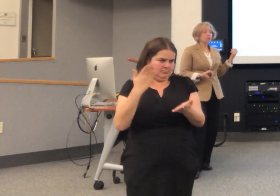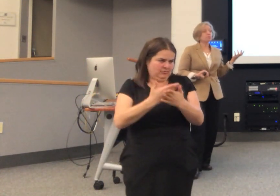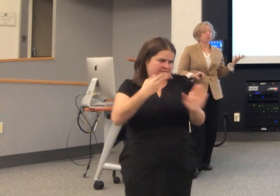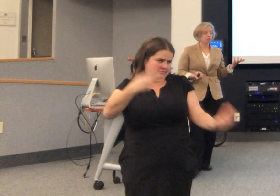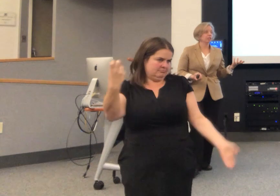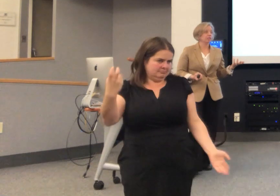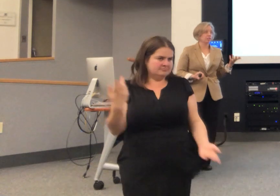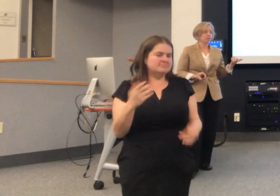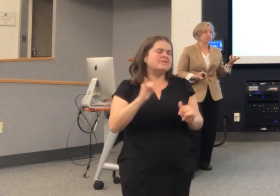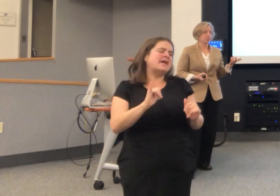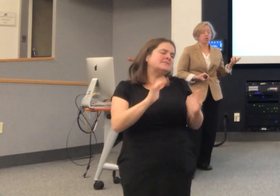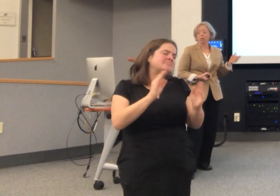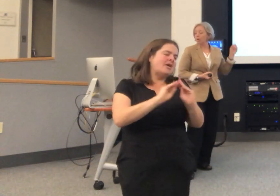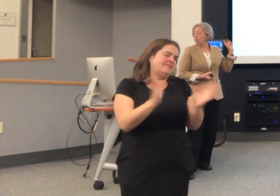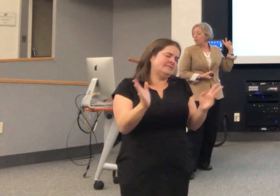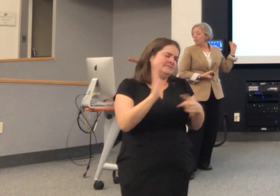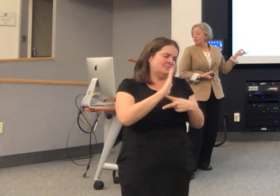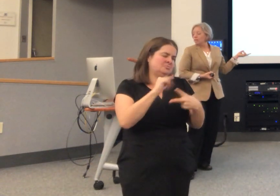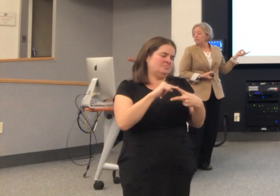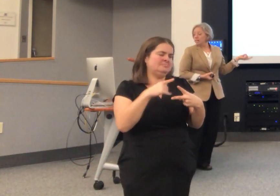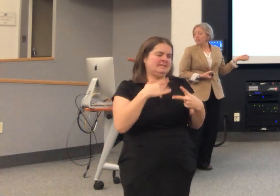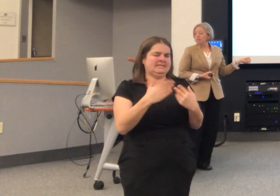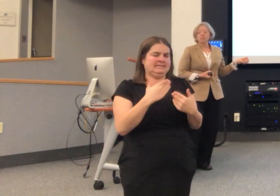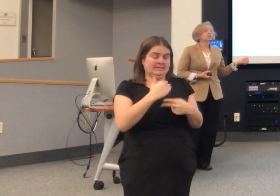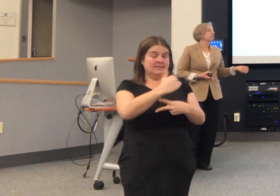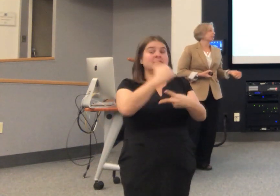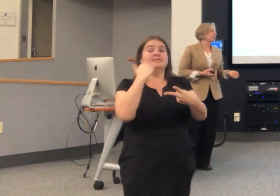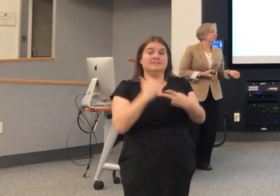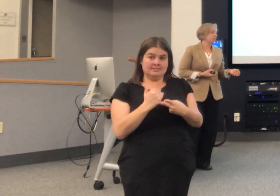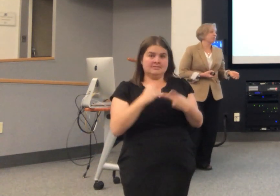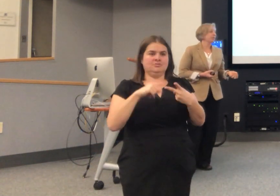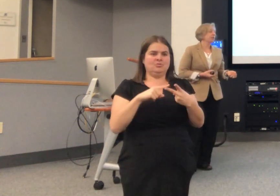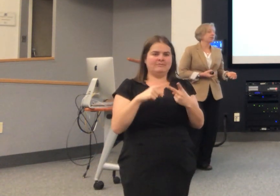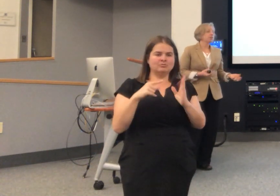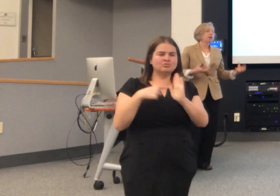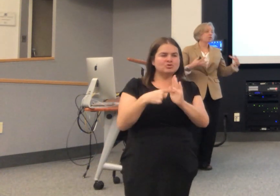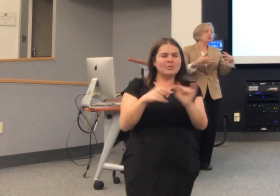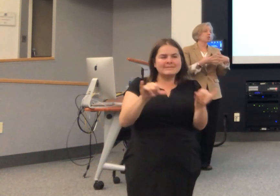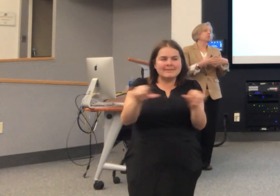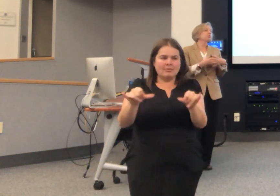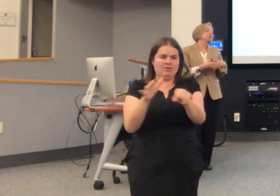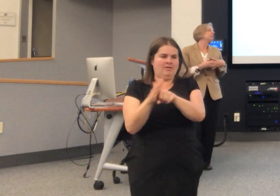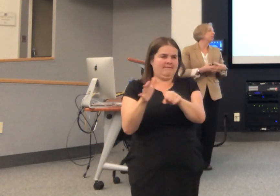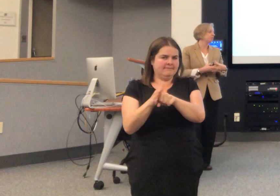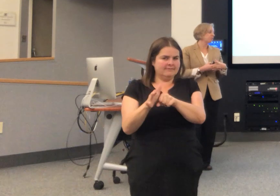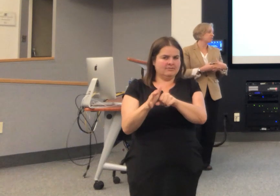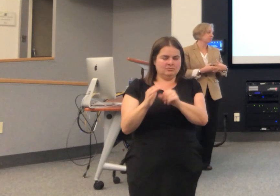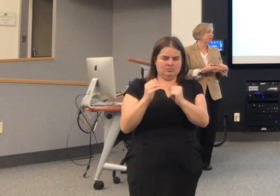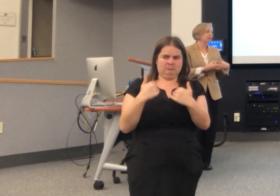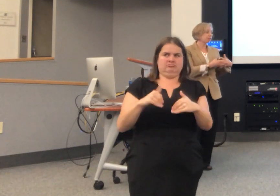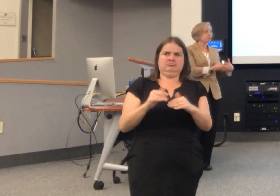That one's fairly easy to show. Second is substantial similarity. You have to show there's really enough similarity